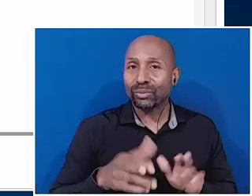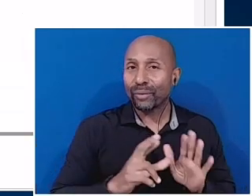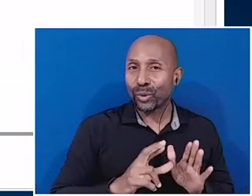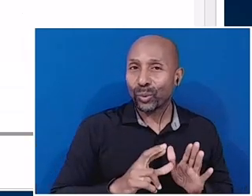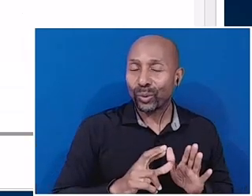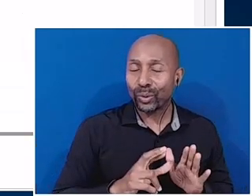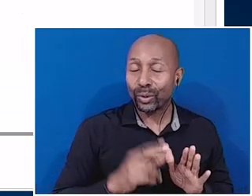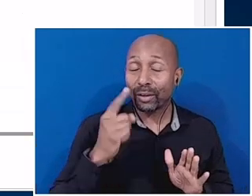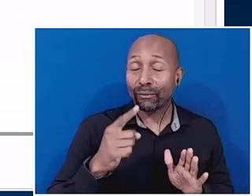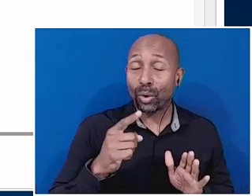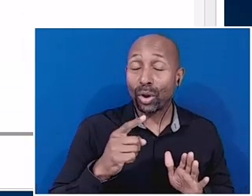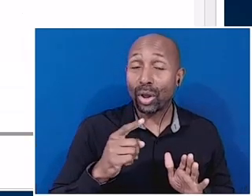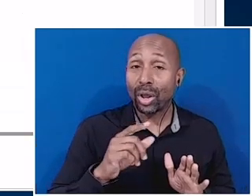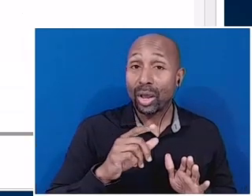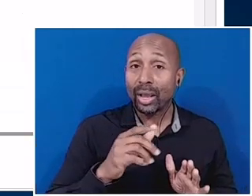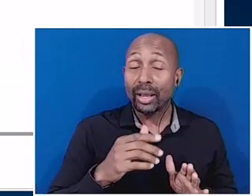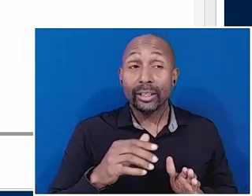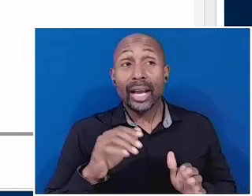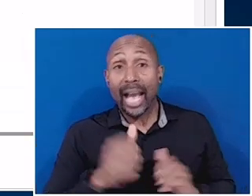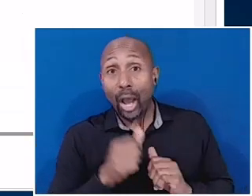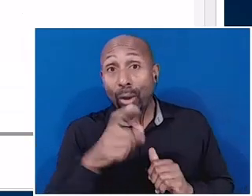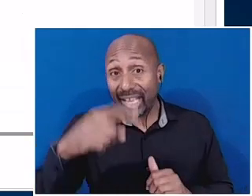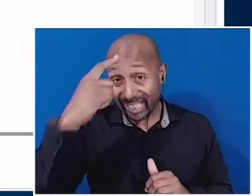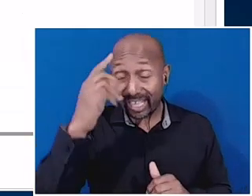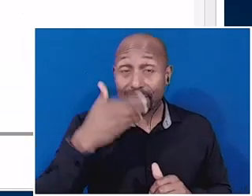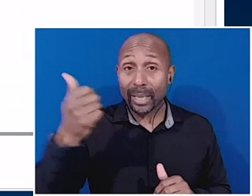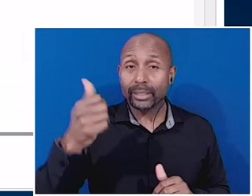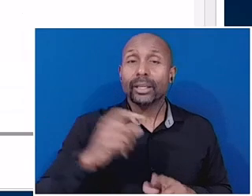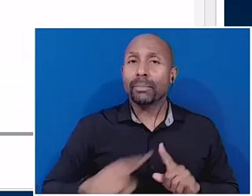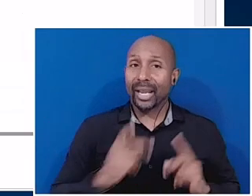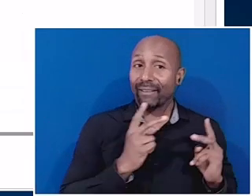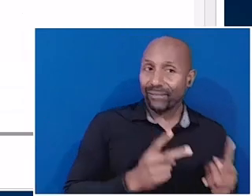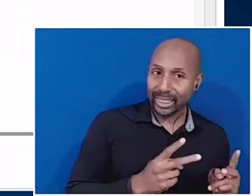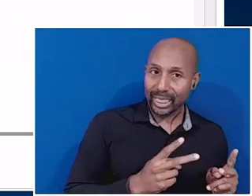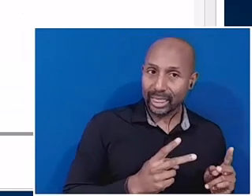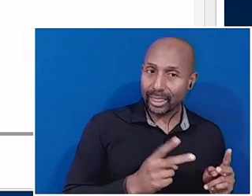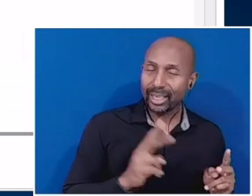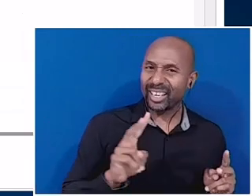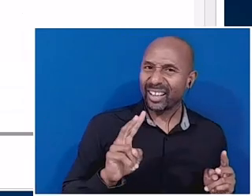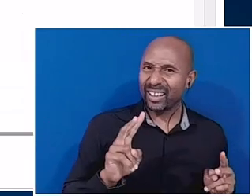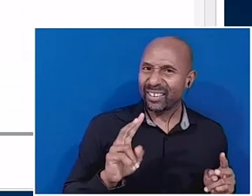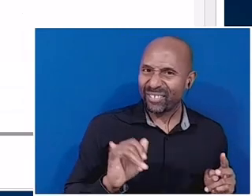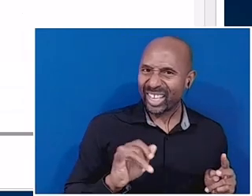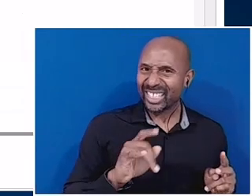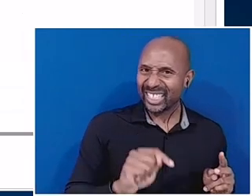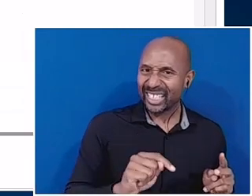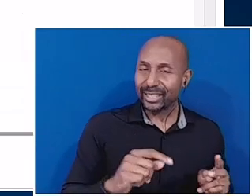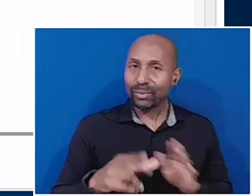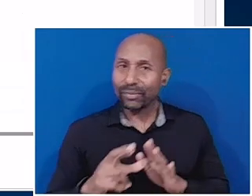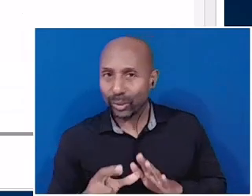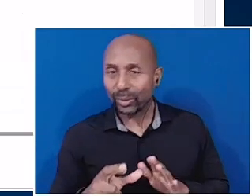But there is a difference between how visits and reviews are handled on the accreditation side. Got it. Understood.